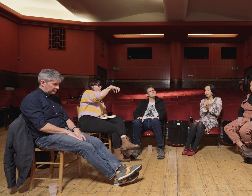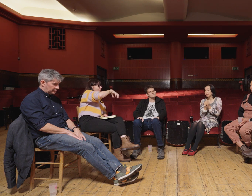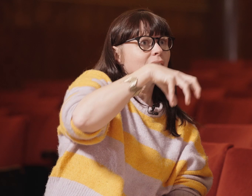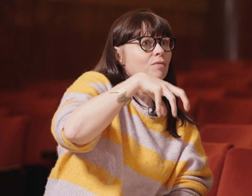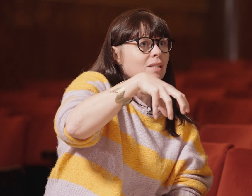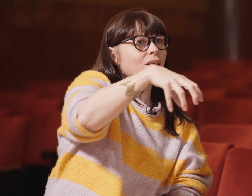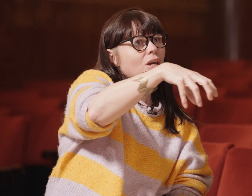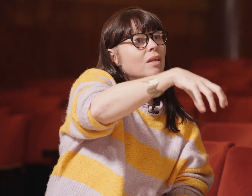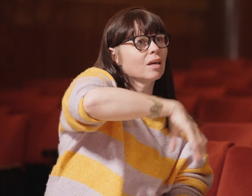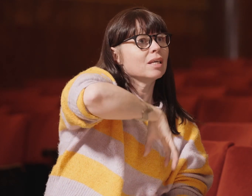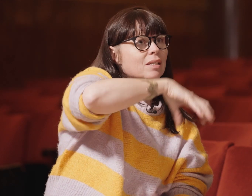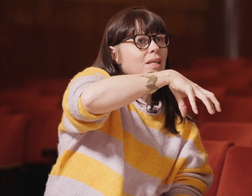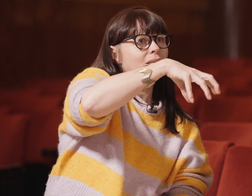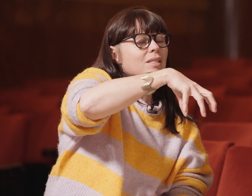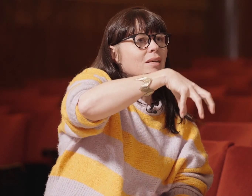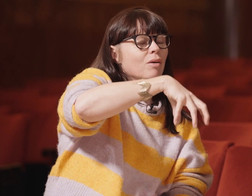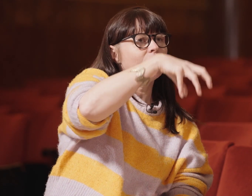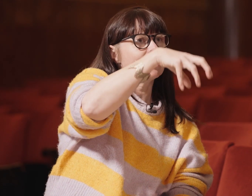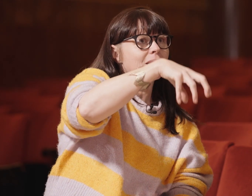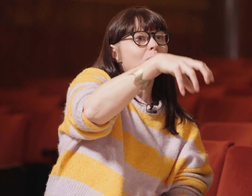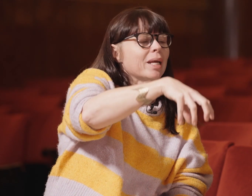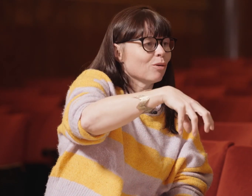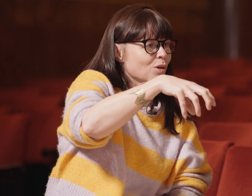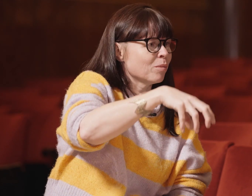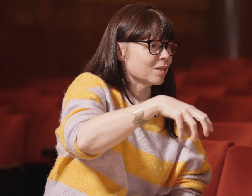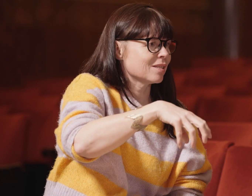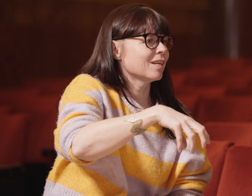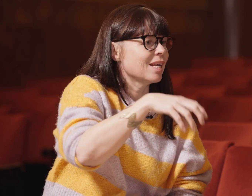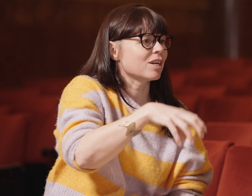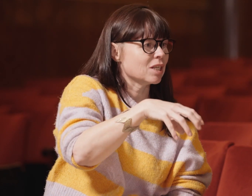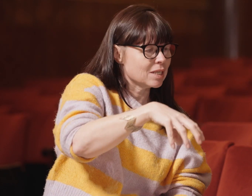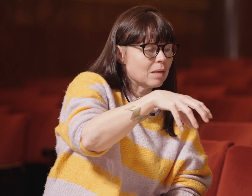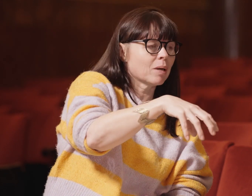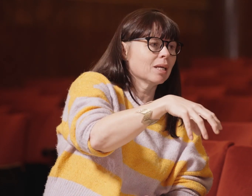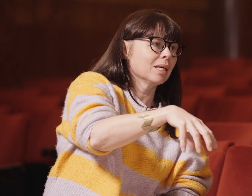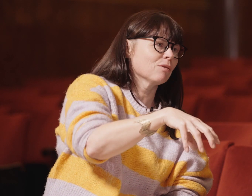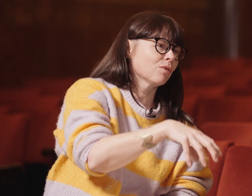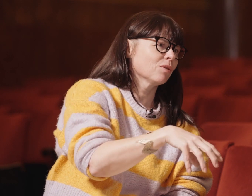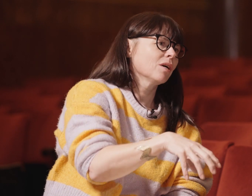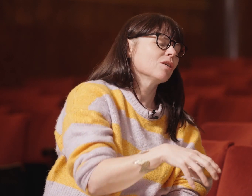for ourselves and each other that is deeply autonomous and actually deeply leaderful.